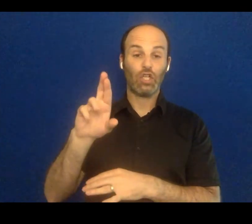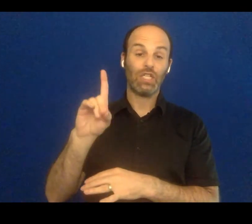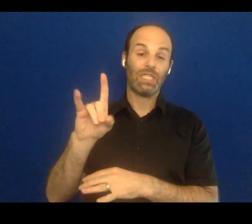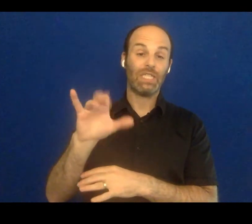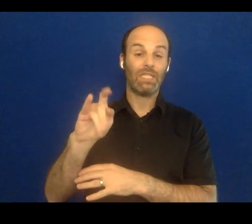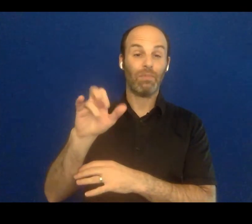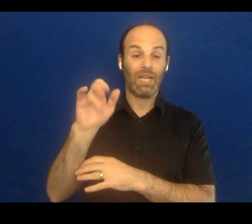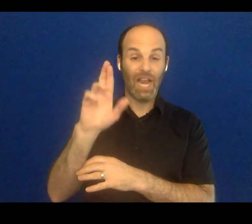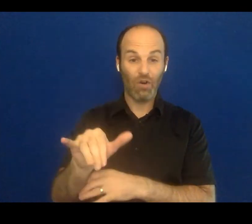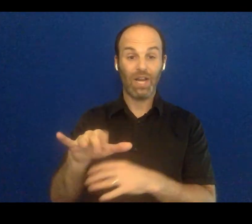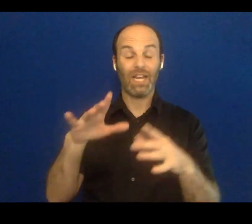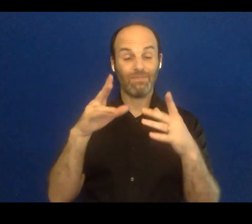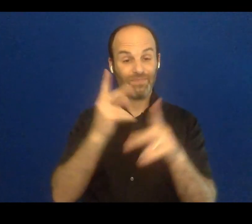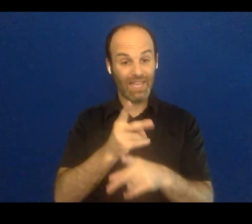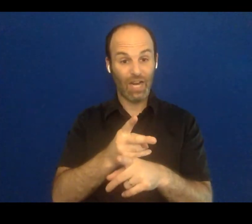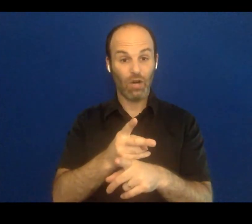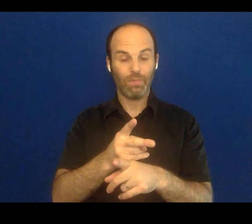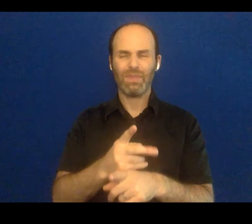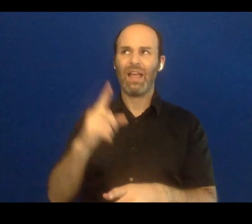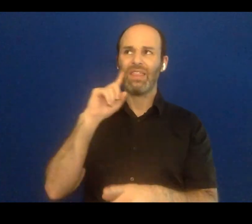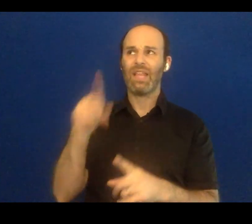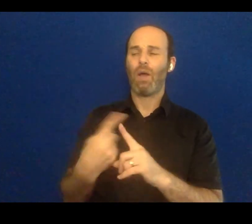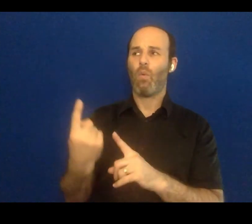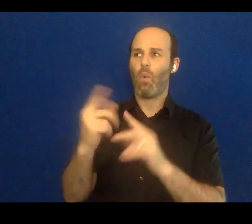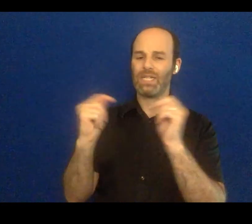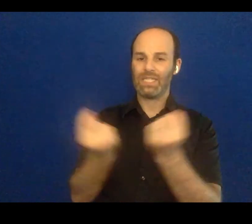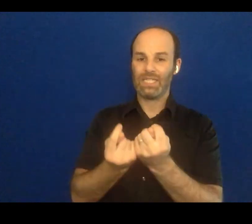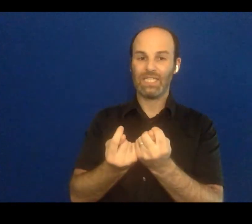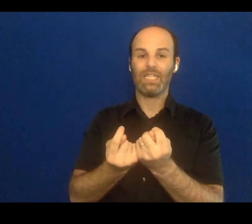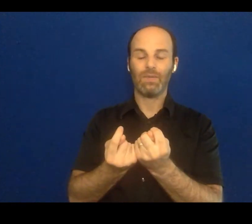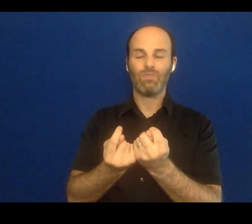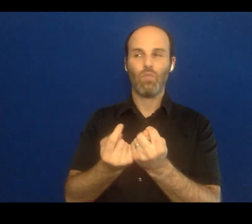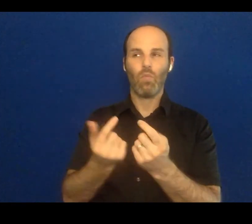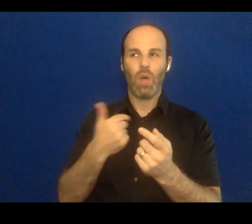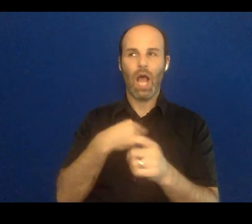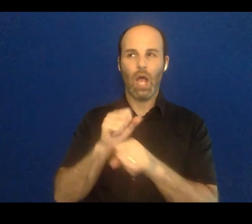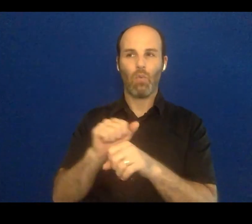TEAM THAT I'M ON WHERE WE ARE MOSTLY SO IT IS NEUROLOGIST,